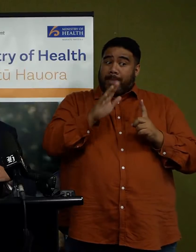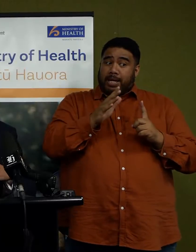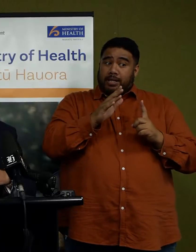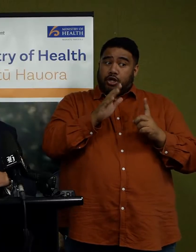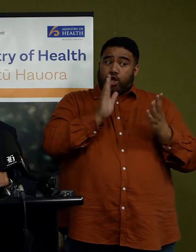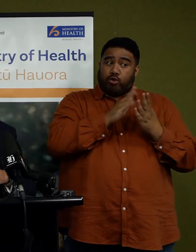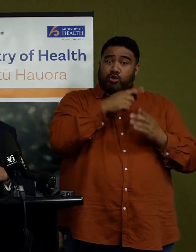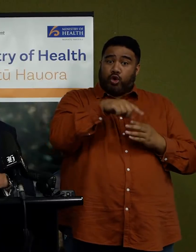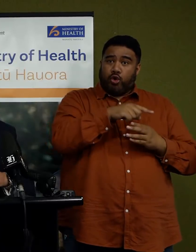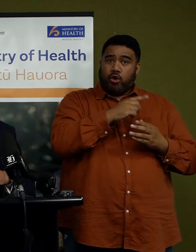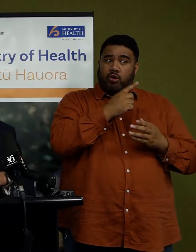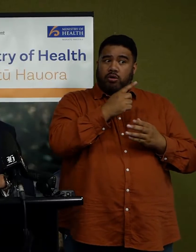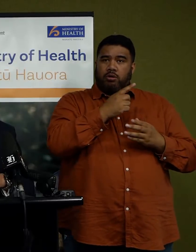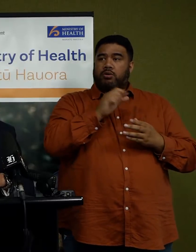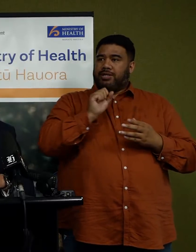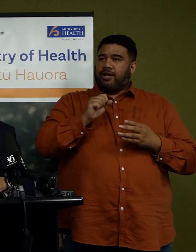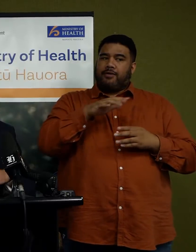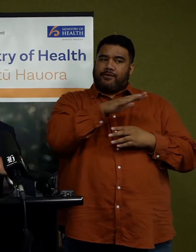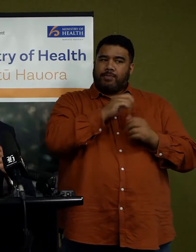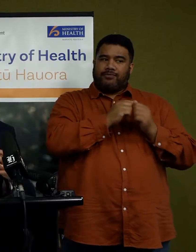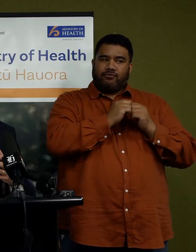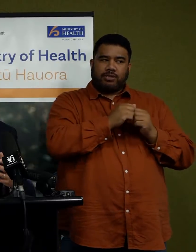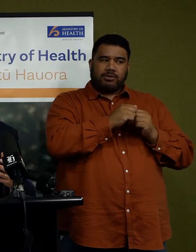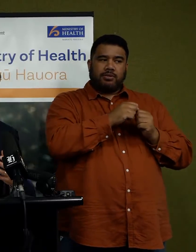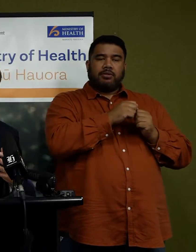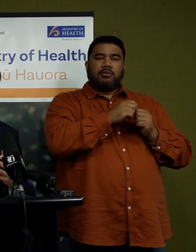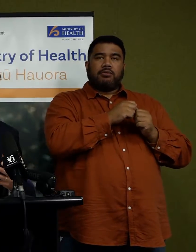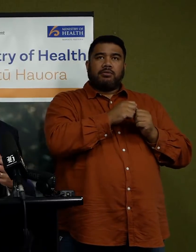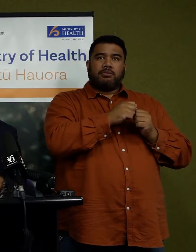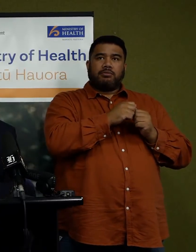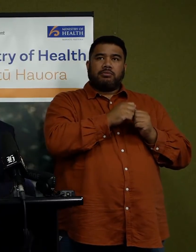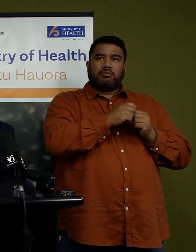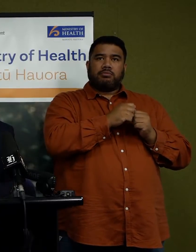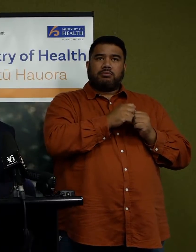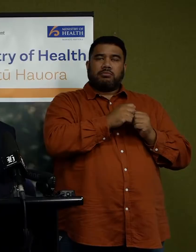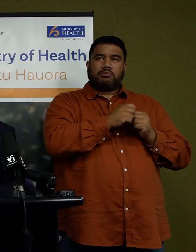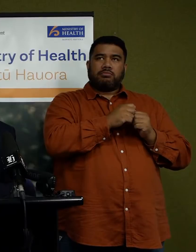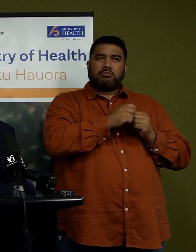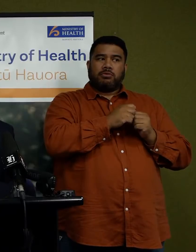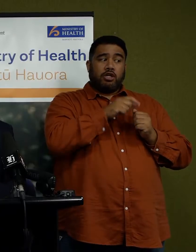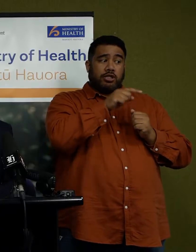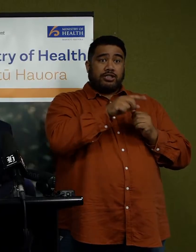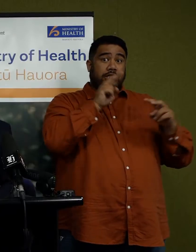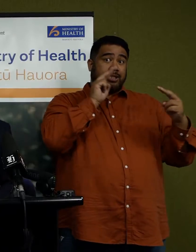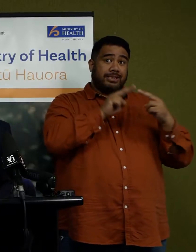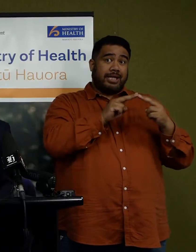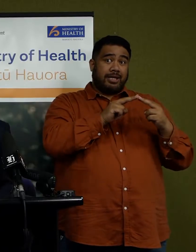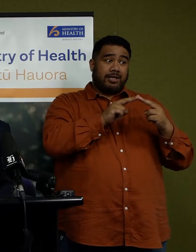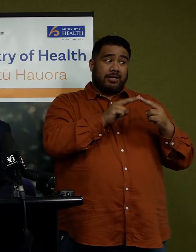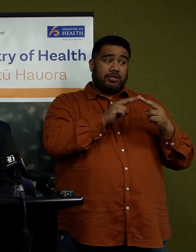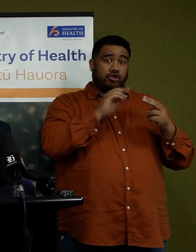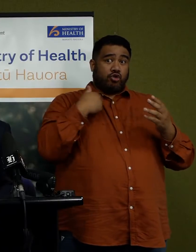and friends, that the case has been in contact with since coming back to New Zealand is small. What's the plan for the government staff